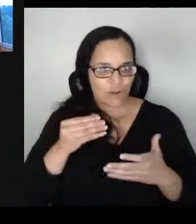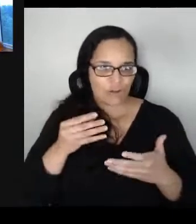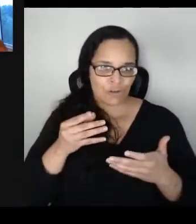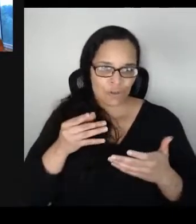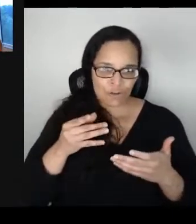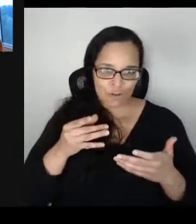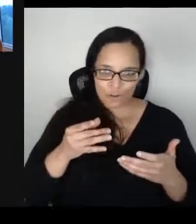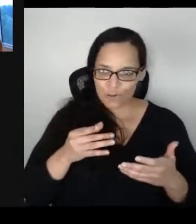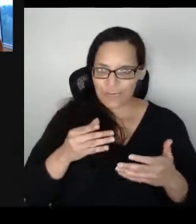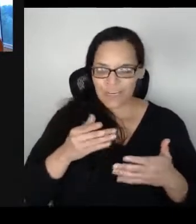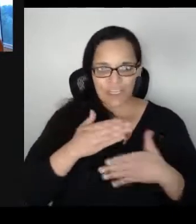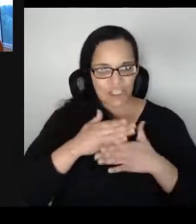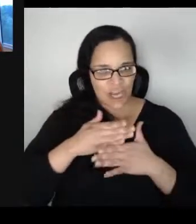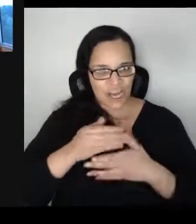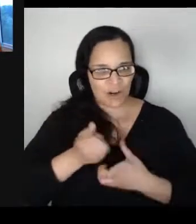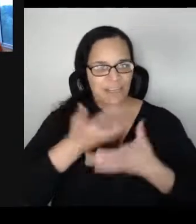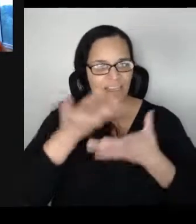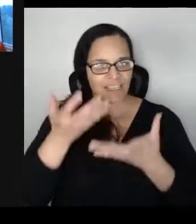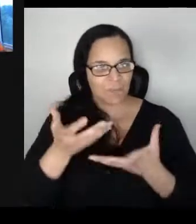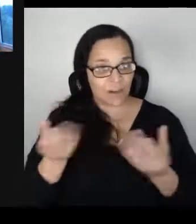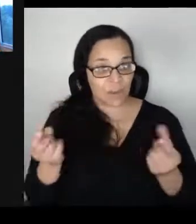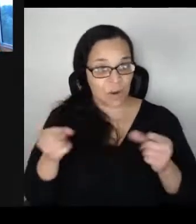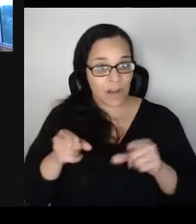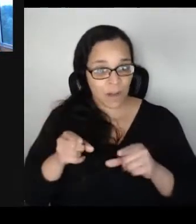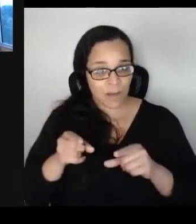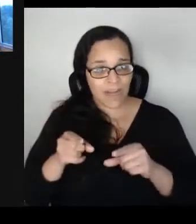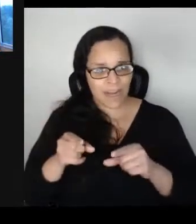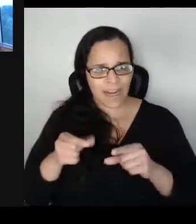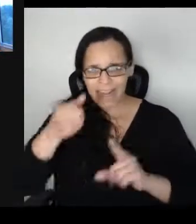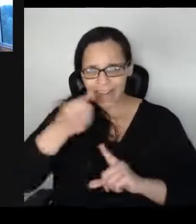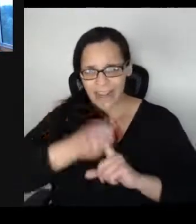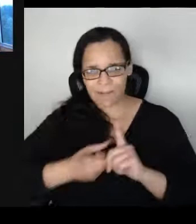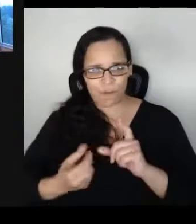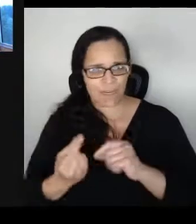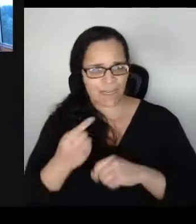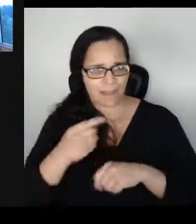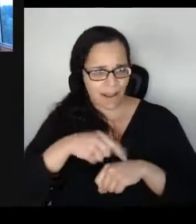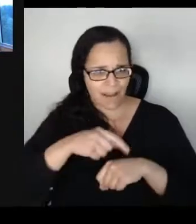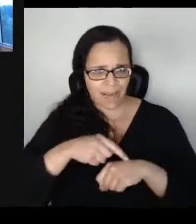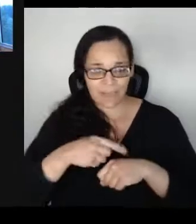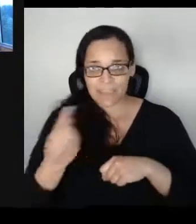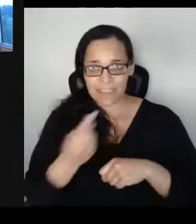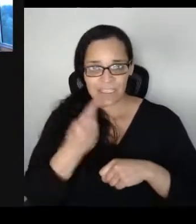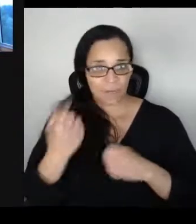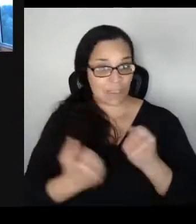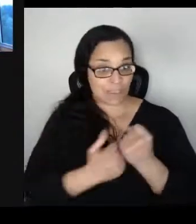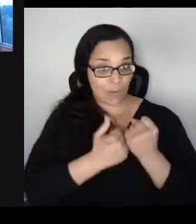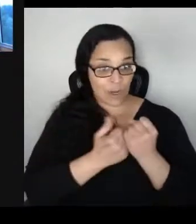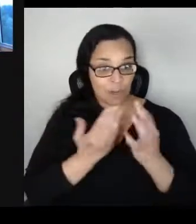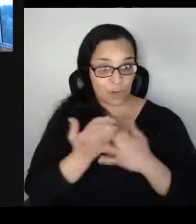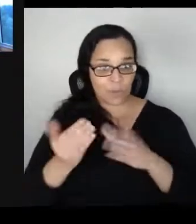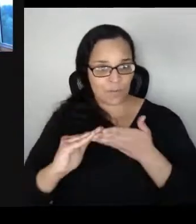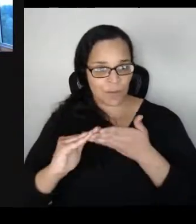and every time that someone is supported by community to share their story, you get to build